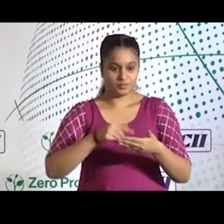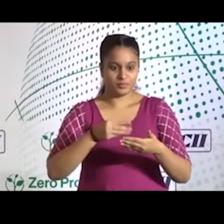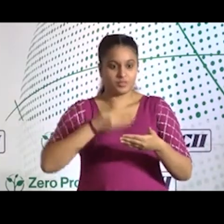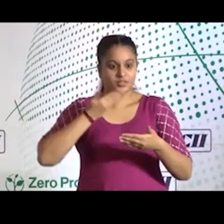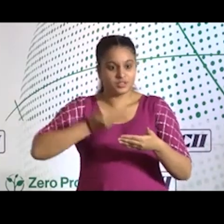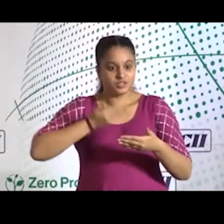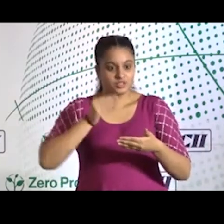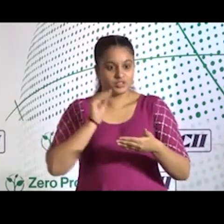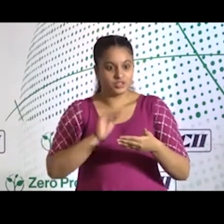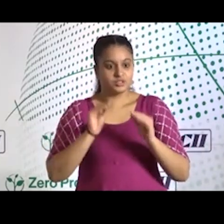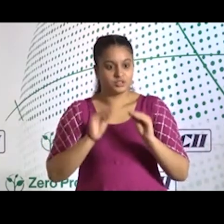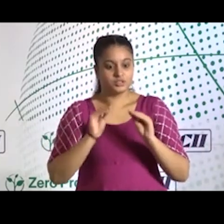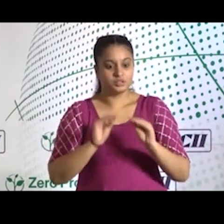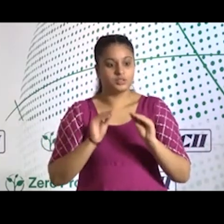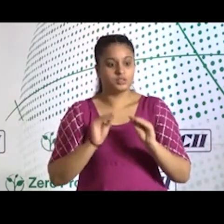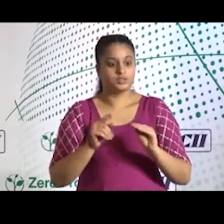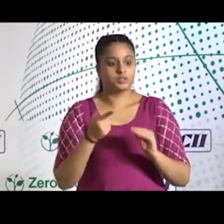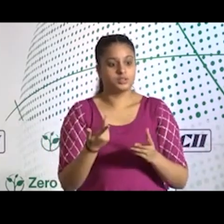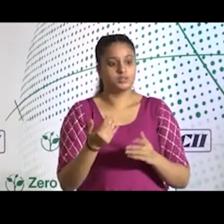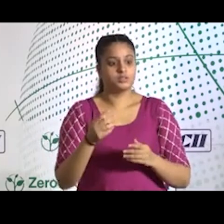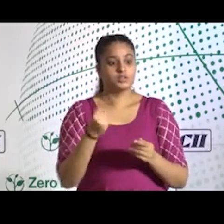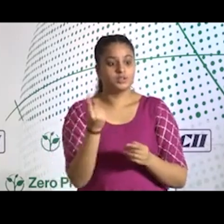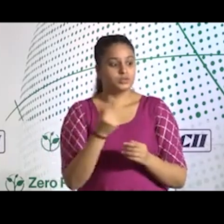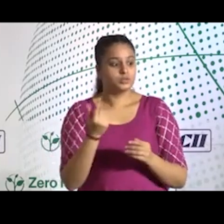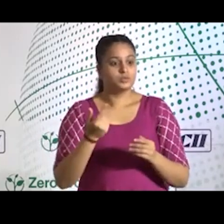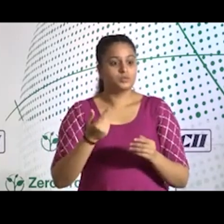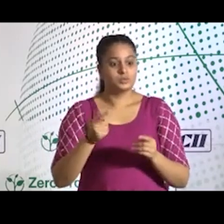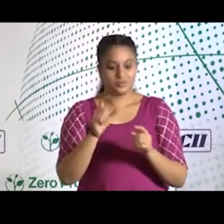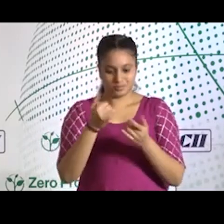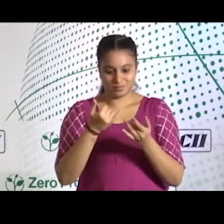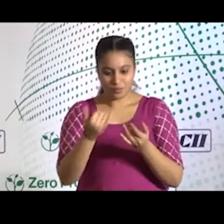to be able to operate a device on somebody's behalf. Right?